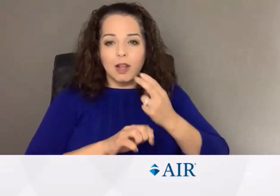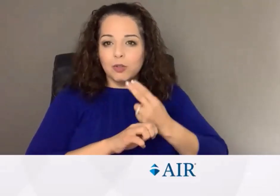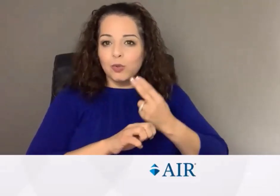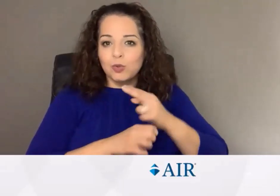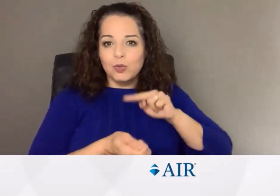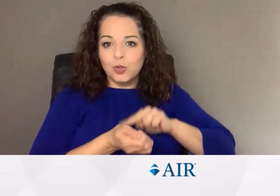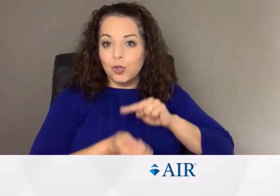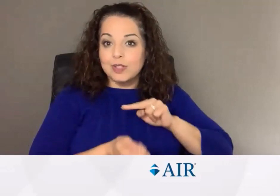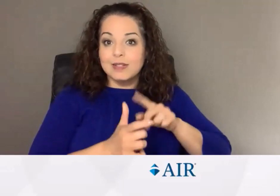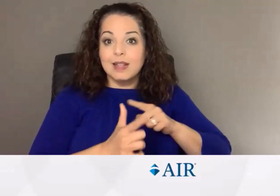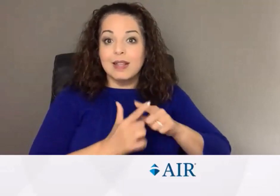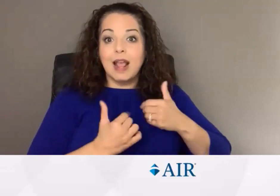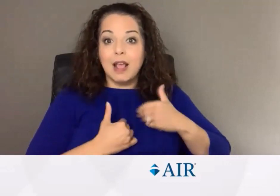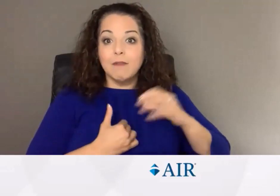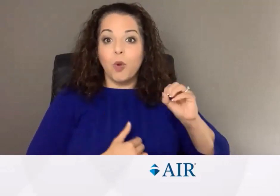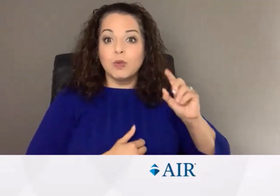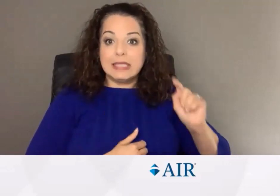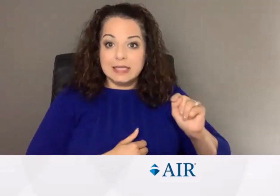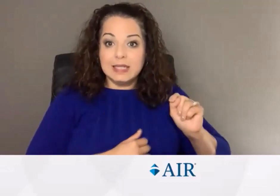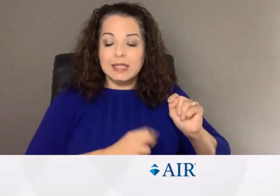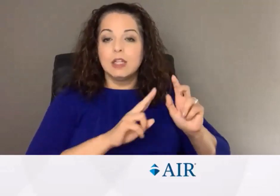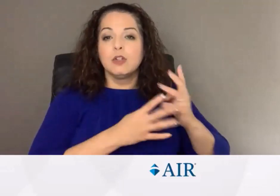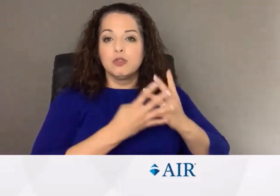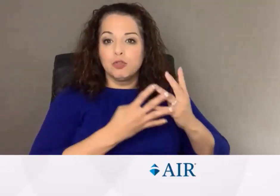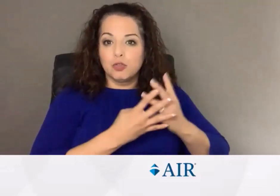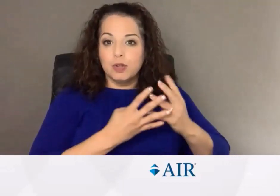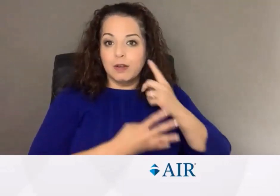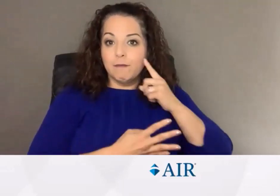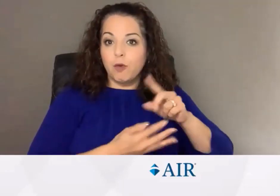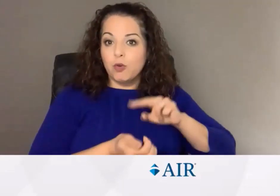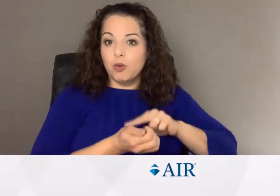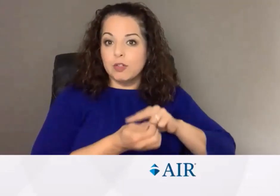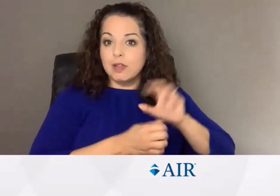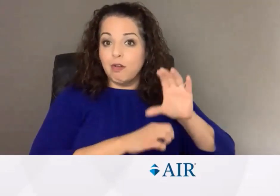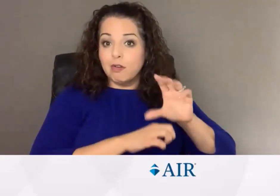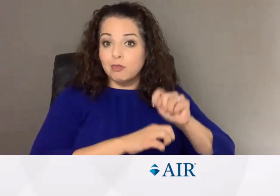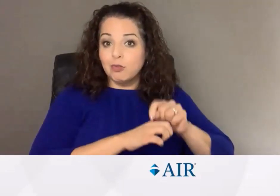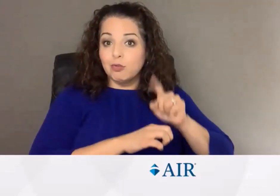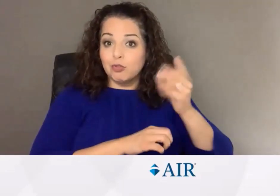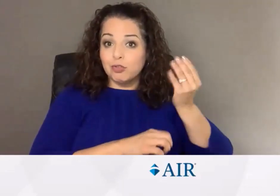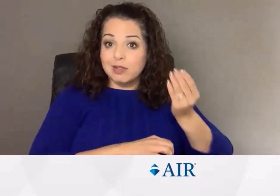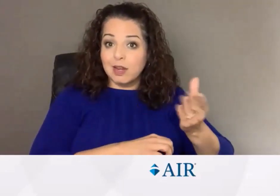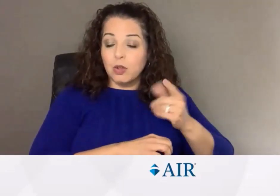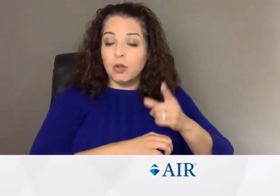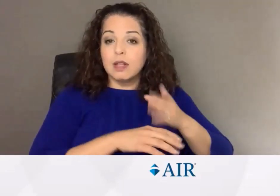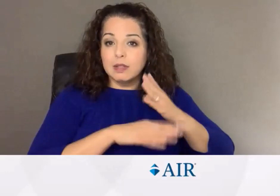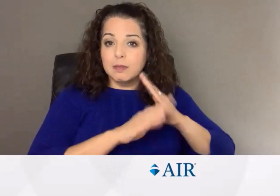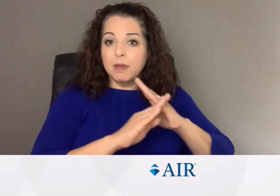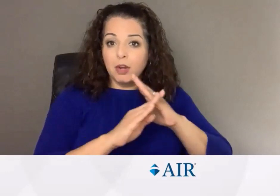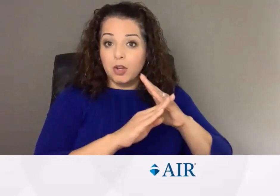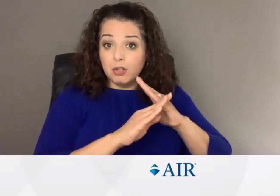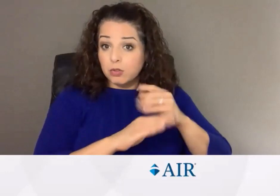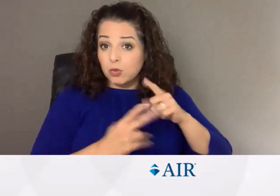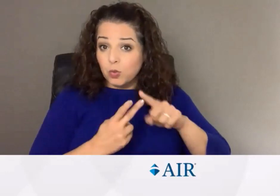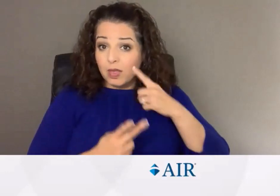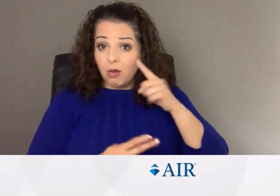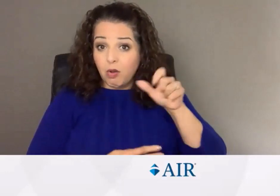the OT screen for nursing consult. So she's noting that that's a barrier. Are there other barriers you think would influence scale up